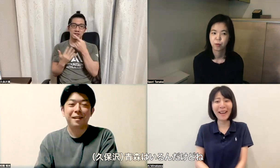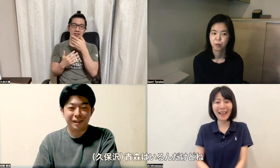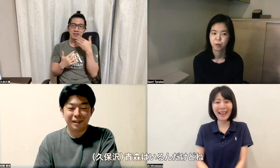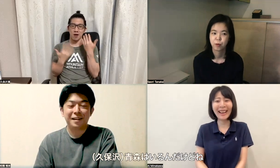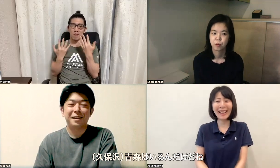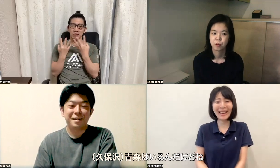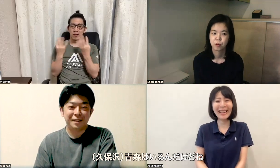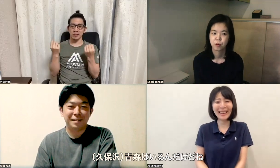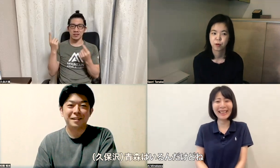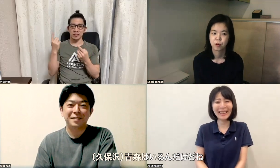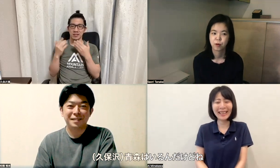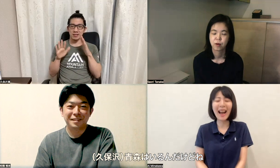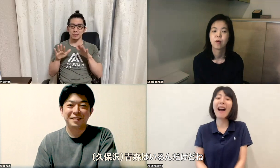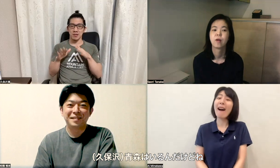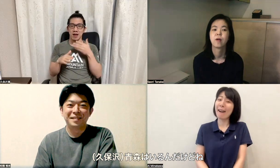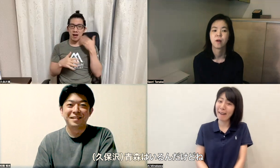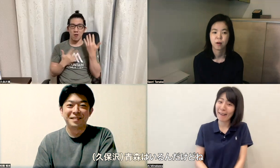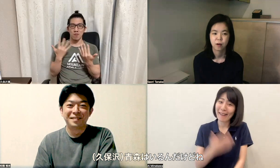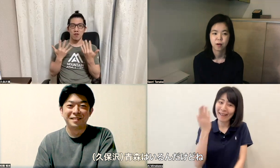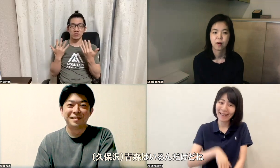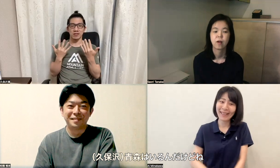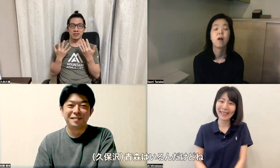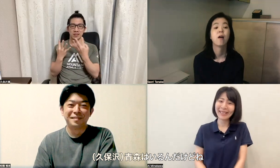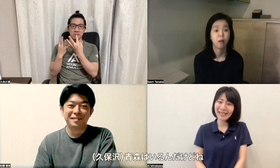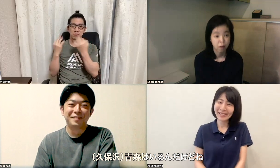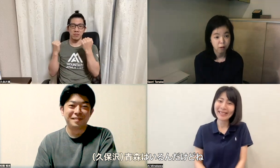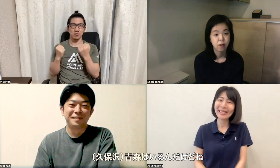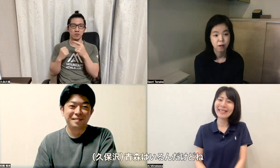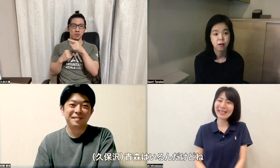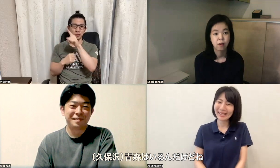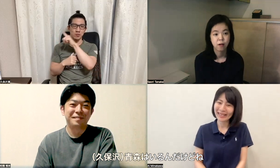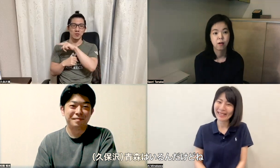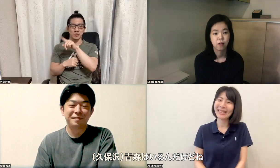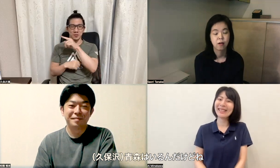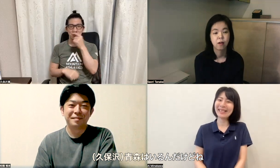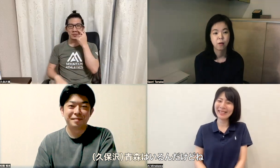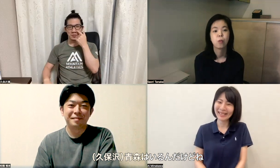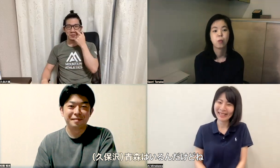(YK) There are some Kubosawa in Aomori.